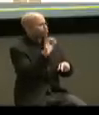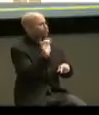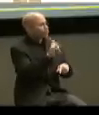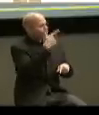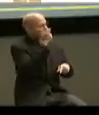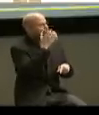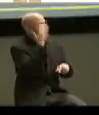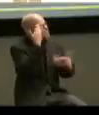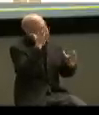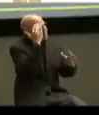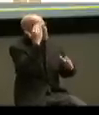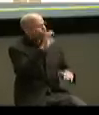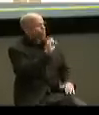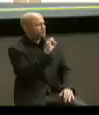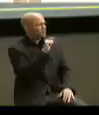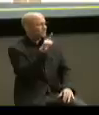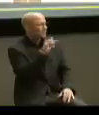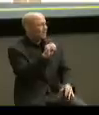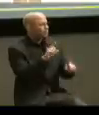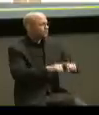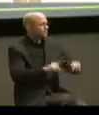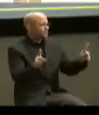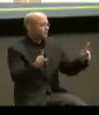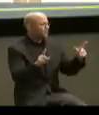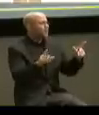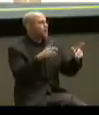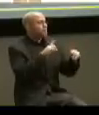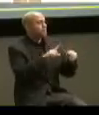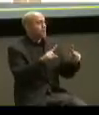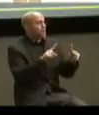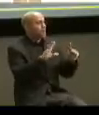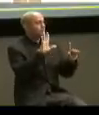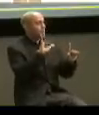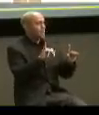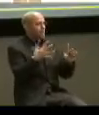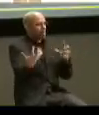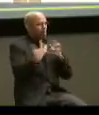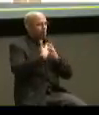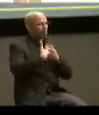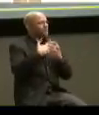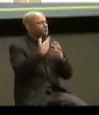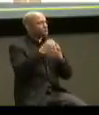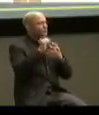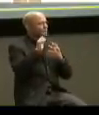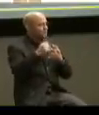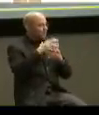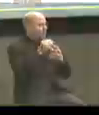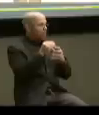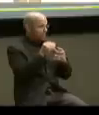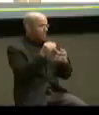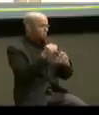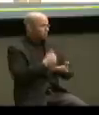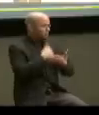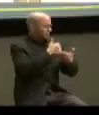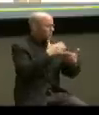BECAUSE WE KNOW THE SCALES ARE DIFFERENT. BY ENGAGING WITH GSA AND THIS PILOT EFFORT FOR SMALL